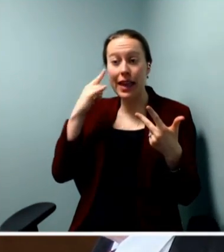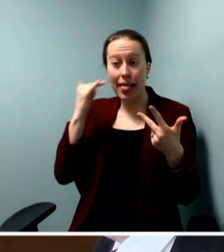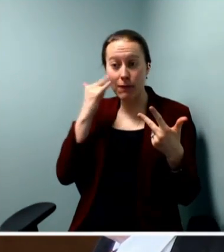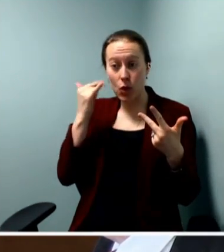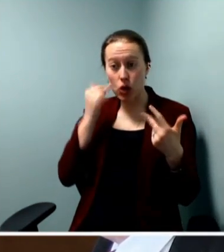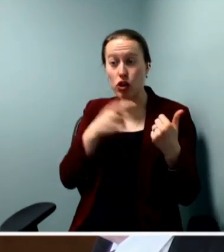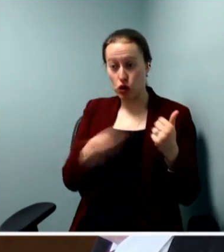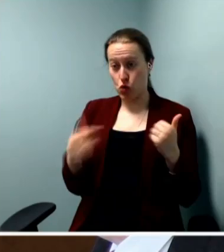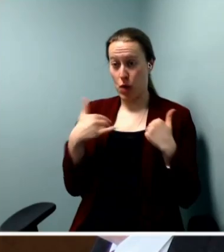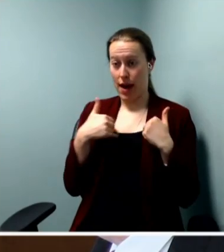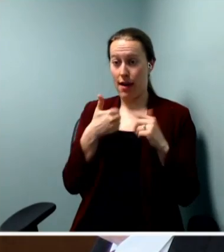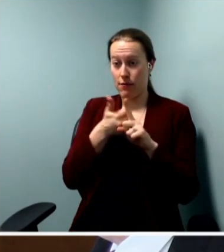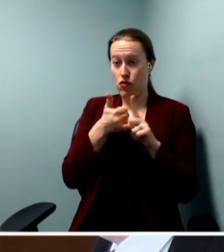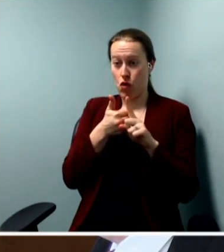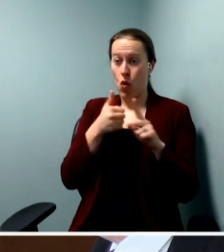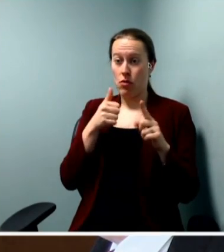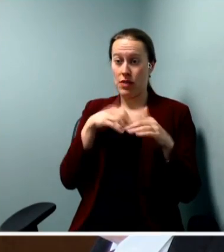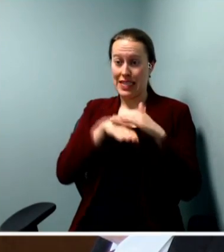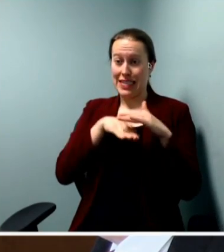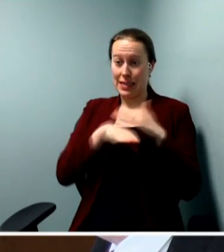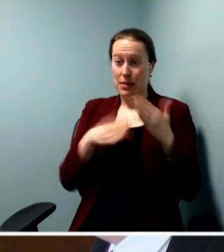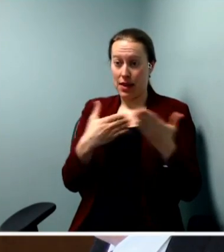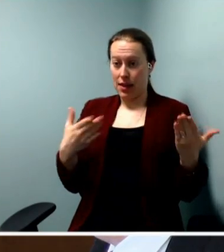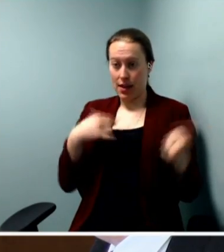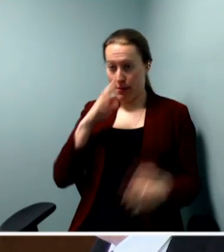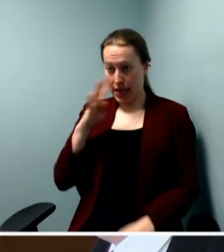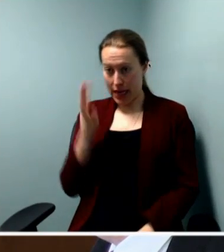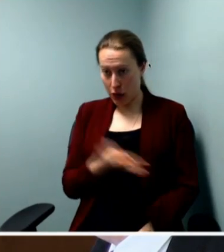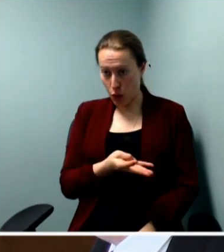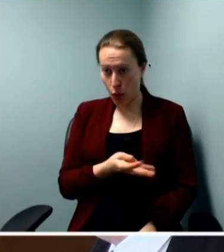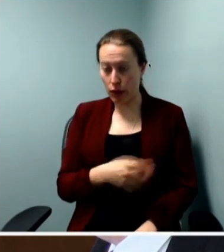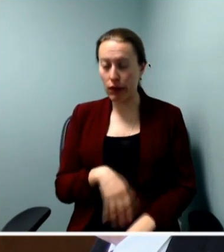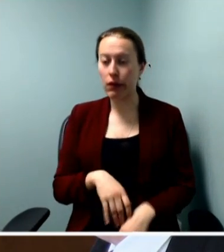which is completely ignored, and things are grandfathered in the ADA.